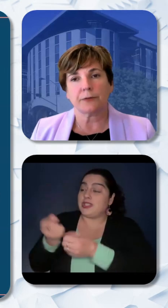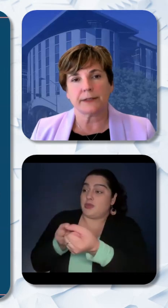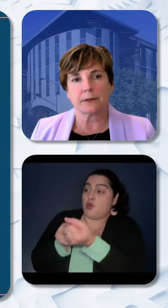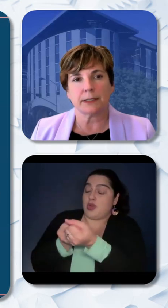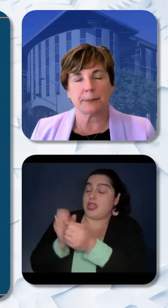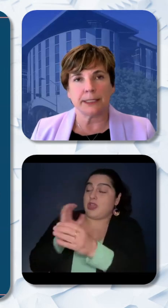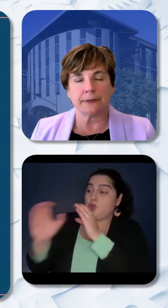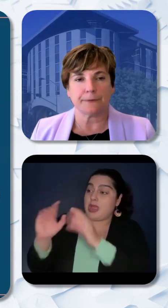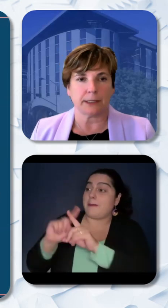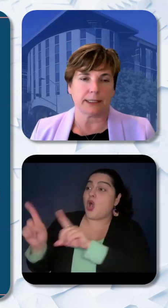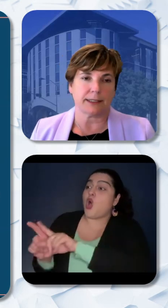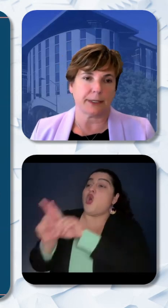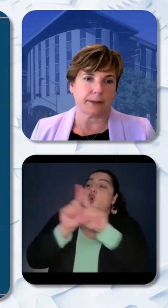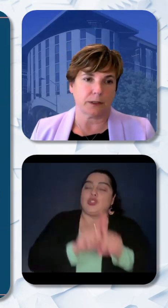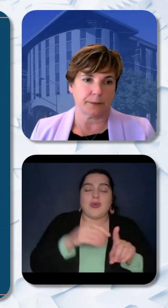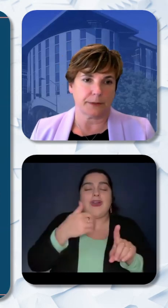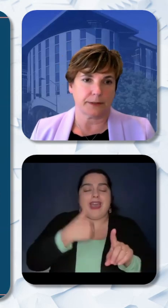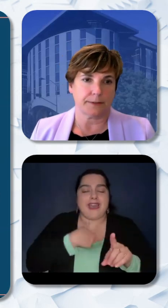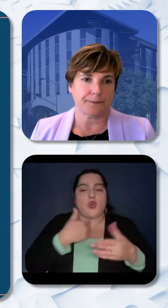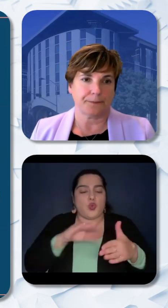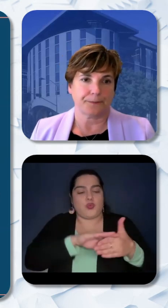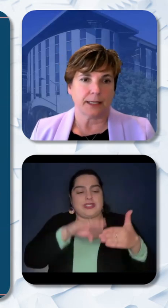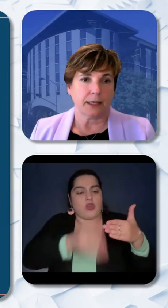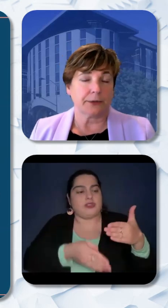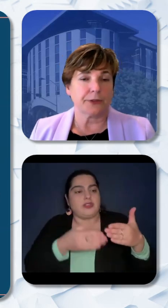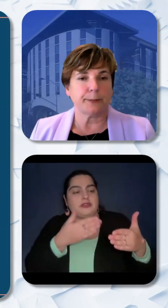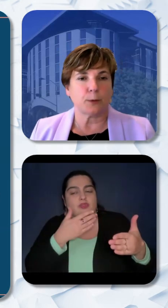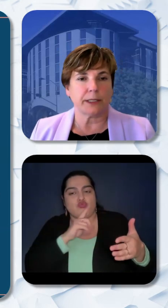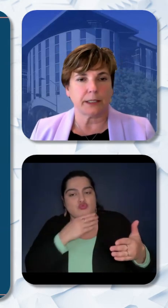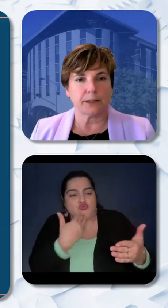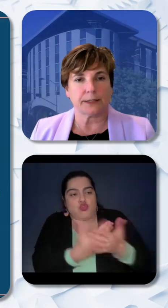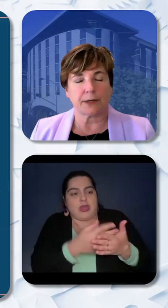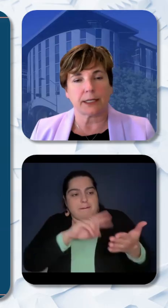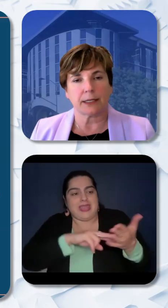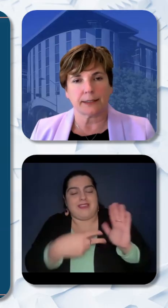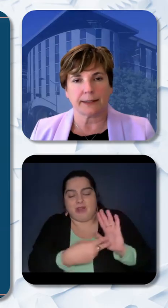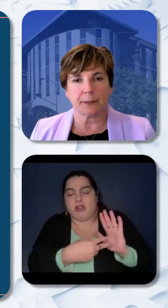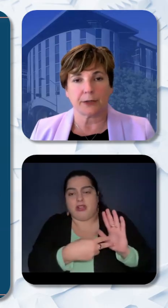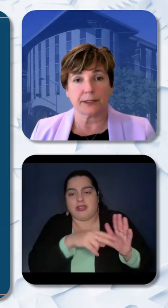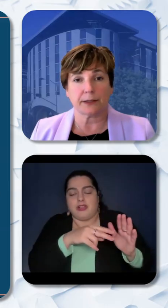but results in meaningful academic outcomes. Another key point here is recognizing that parents and